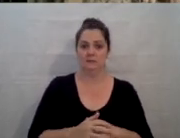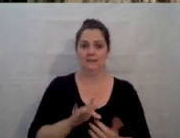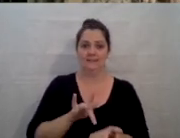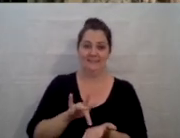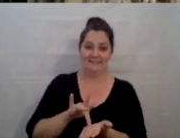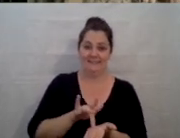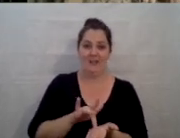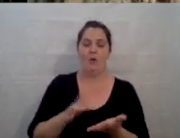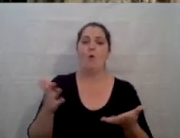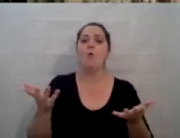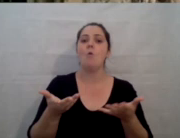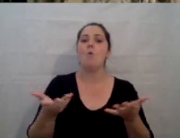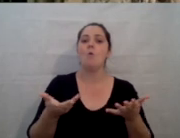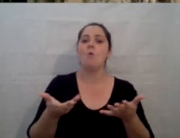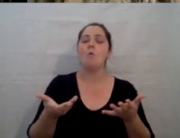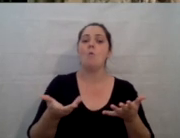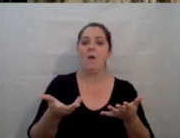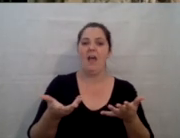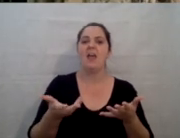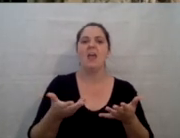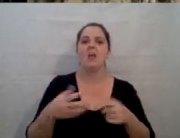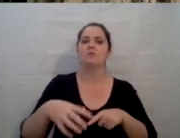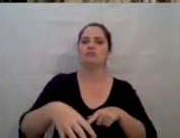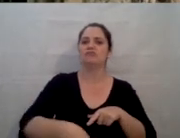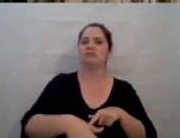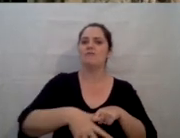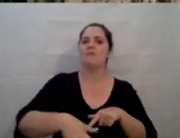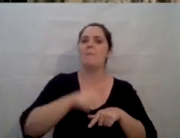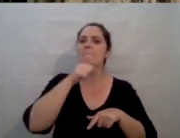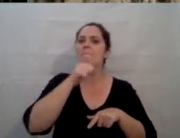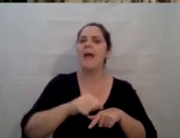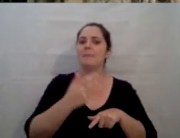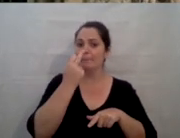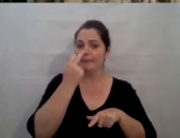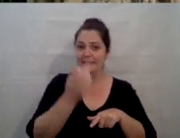Alright on a male it'd be right at the root of the penis, on a female it would be going right across the groin.